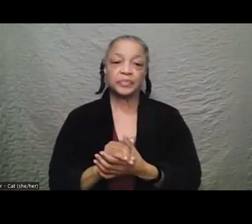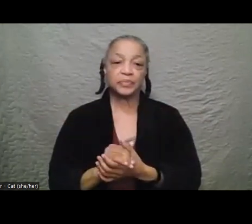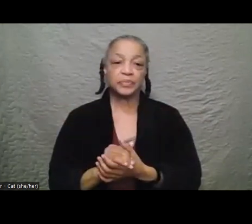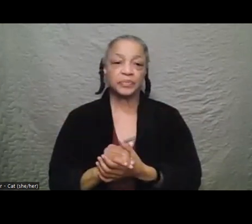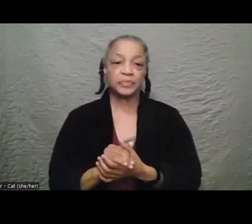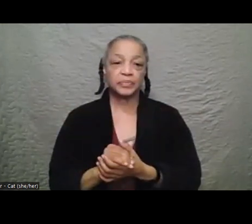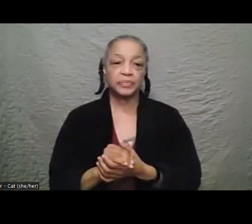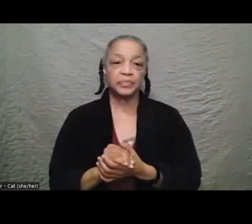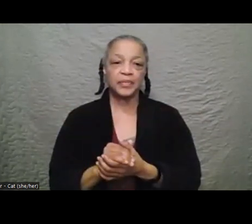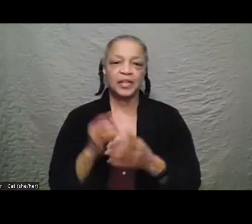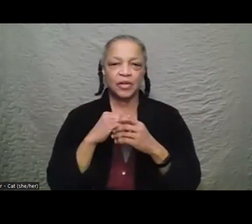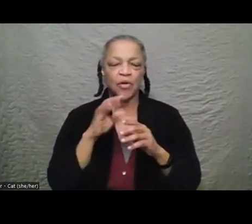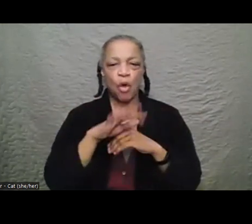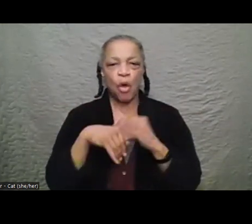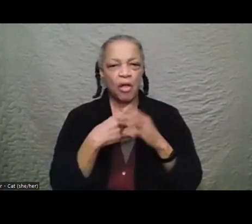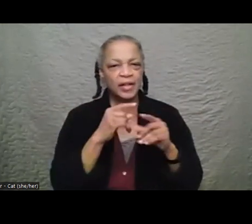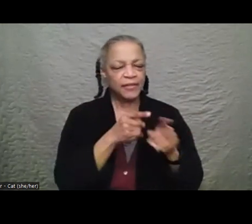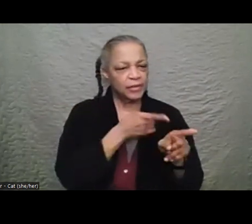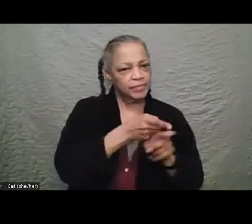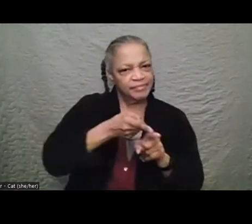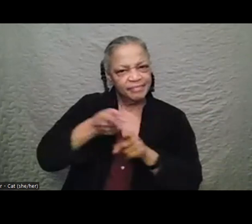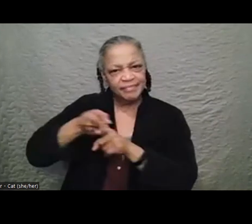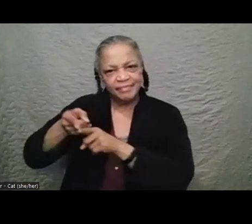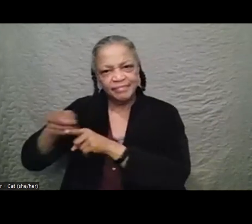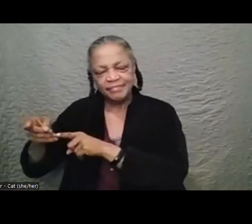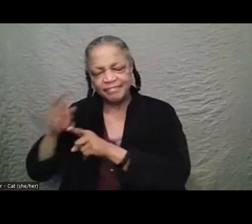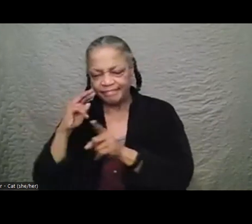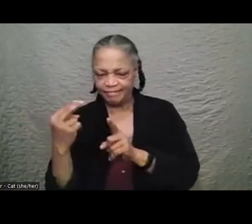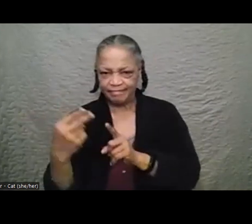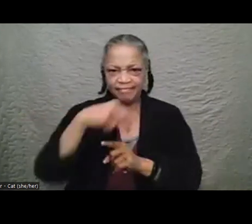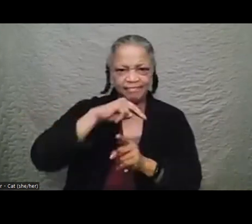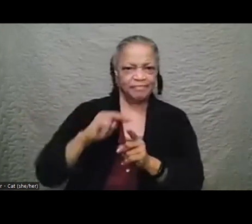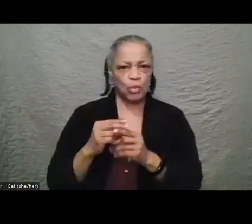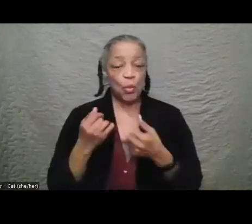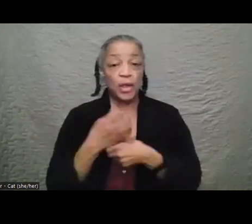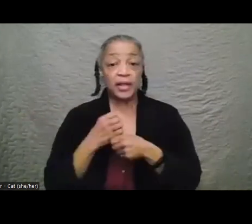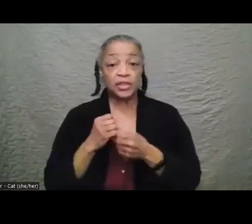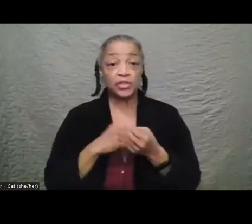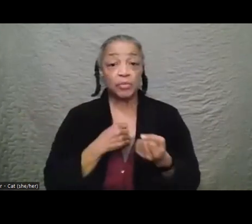Let's look at all the different areas, when we are getting support from our medical needs,